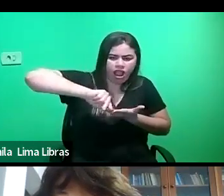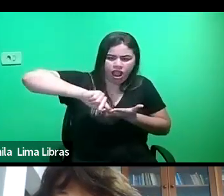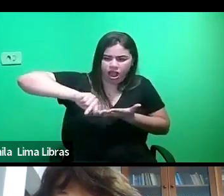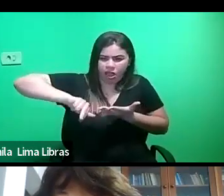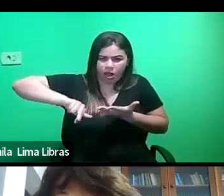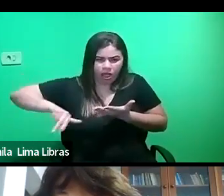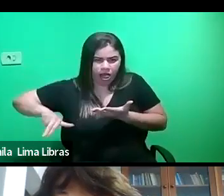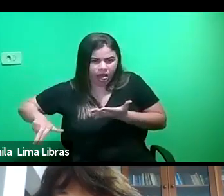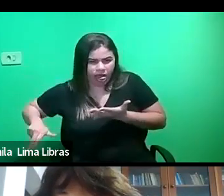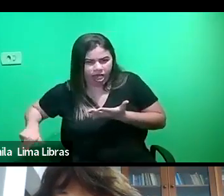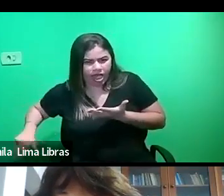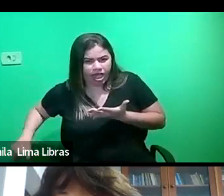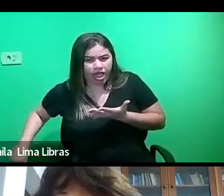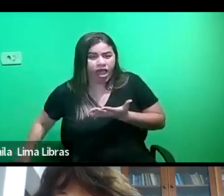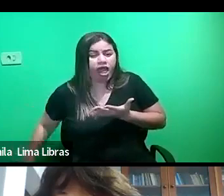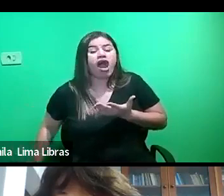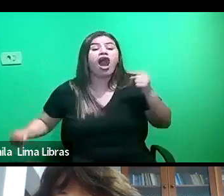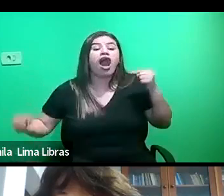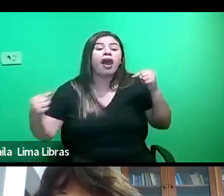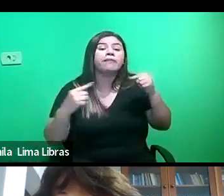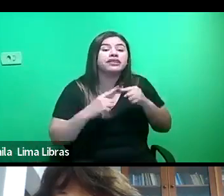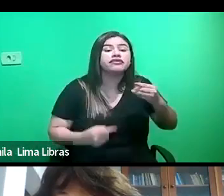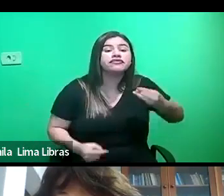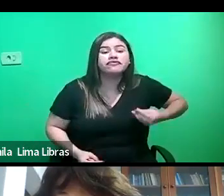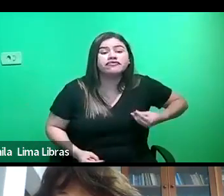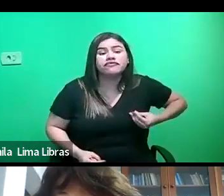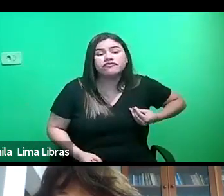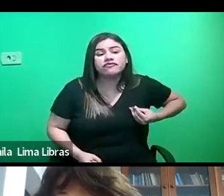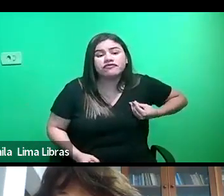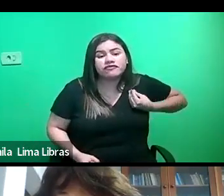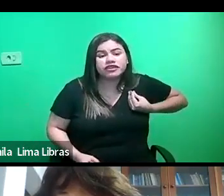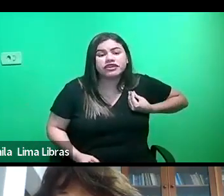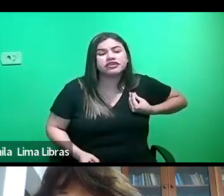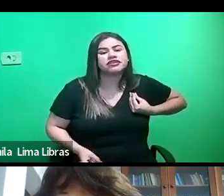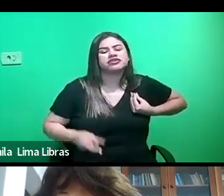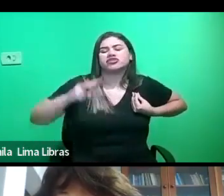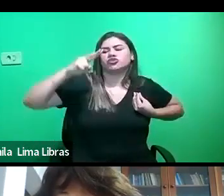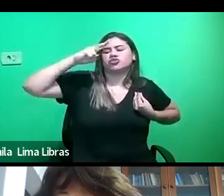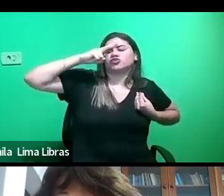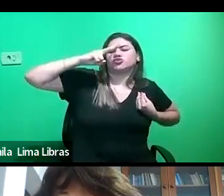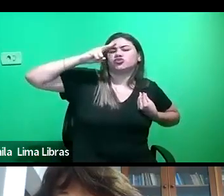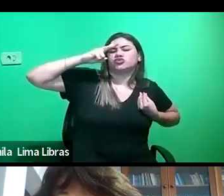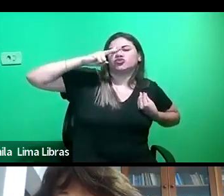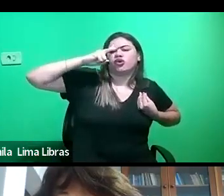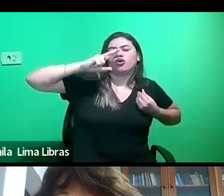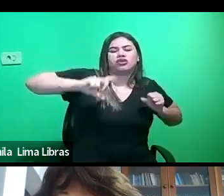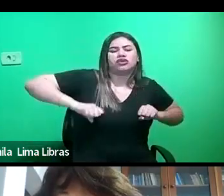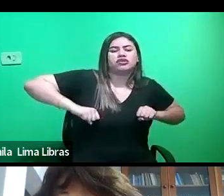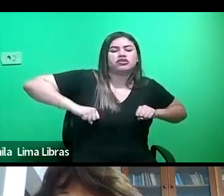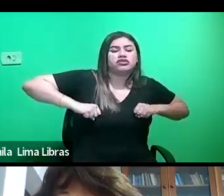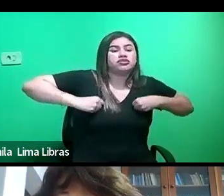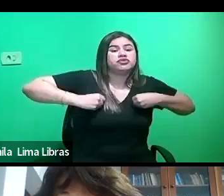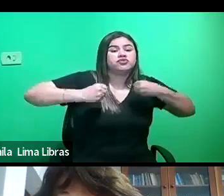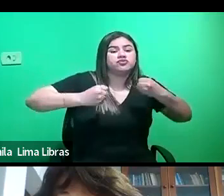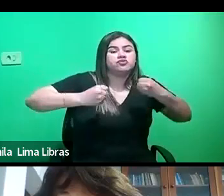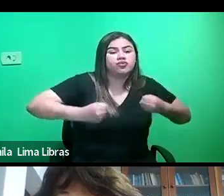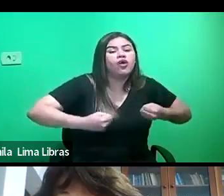Life histories, and in our search search for a better a better life for a better life, for our for ourselves and for for future general